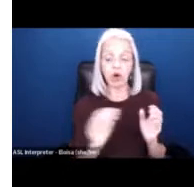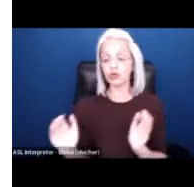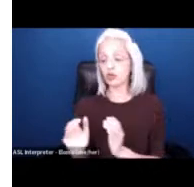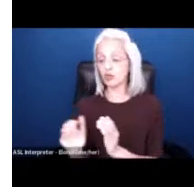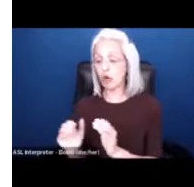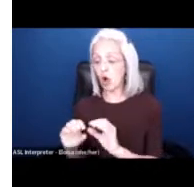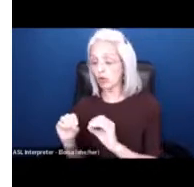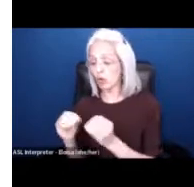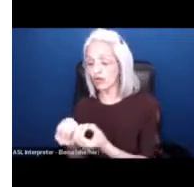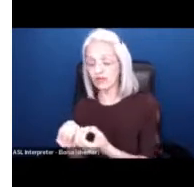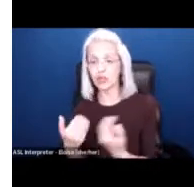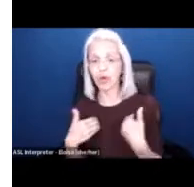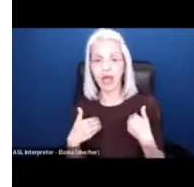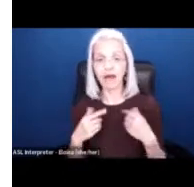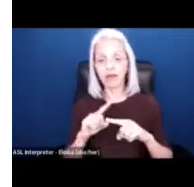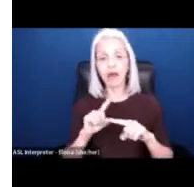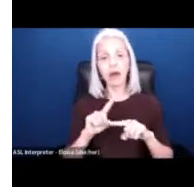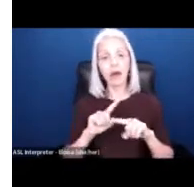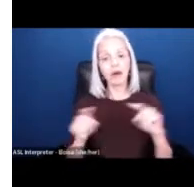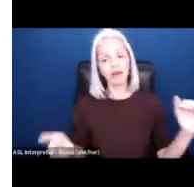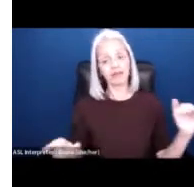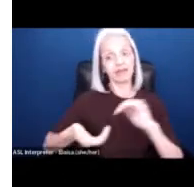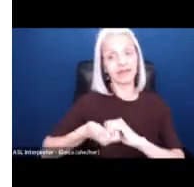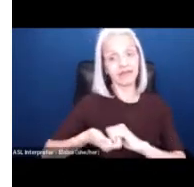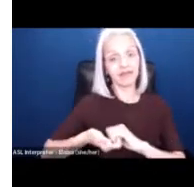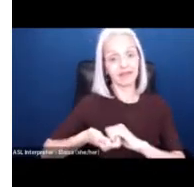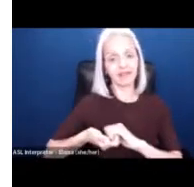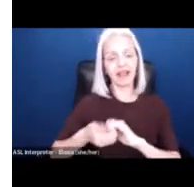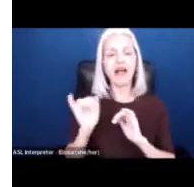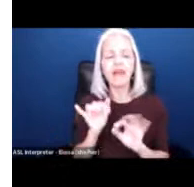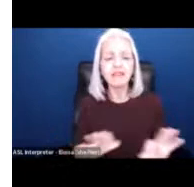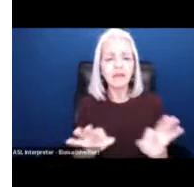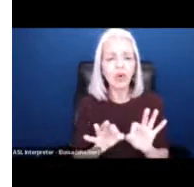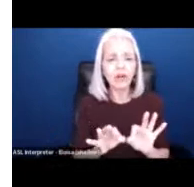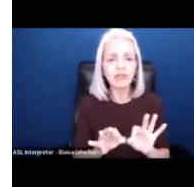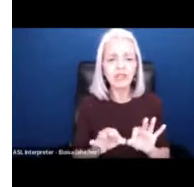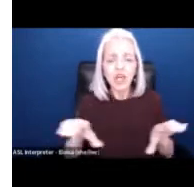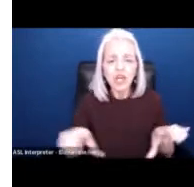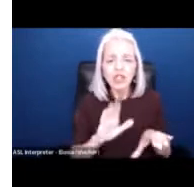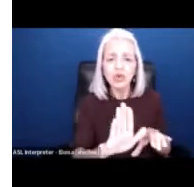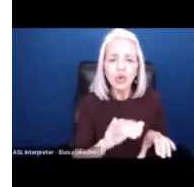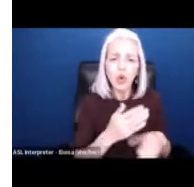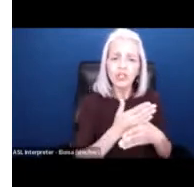have when we partner with them. This is a critical piece, do you share the work, be honest and communicate? I talked about